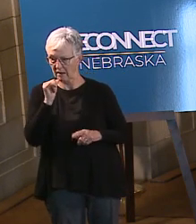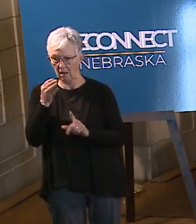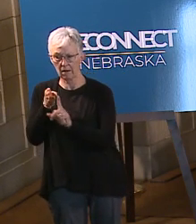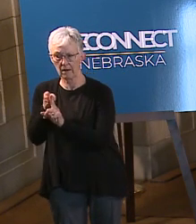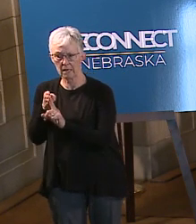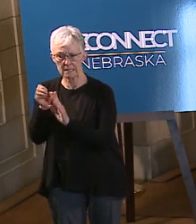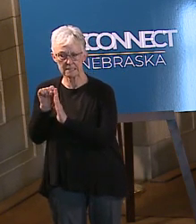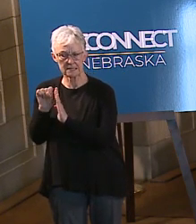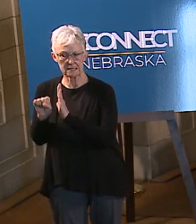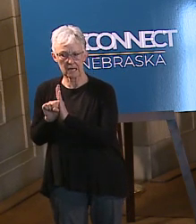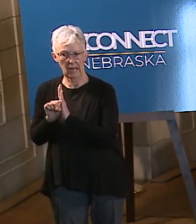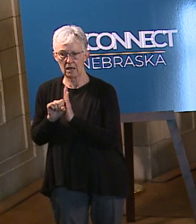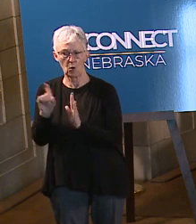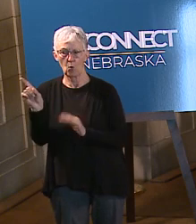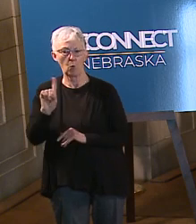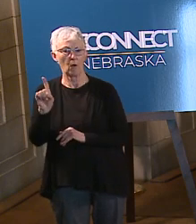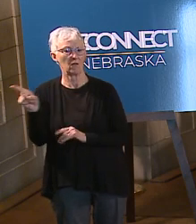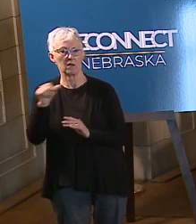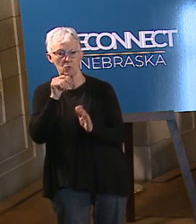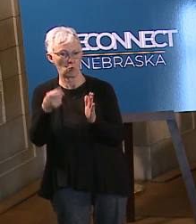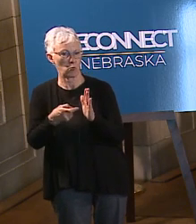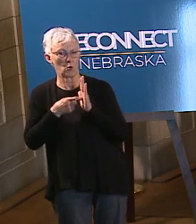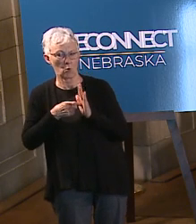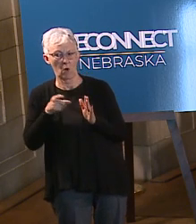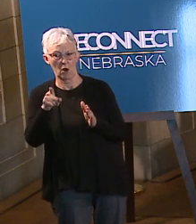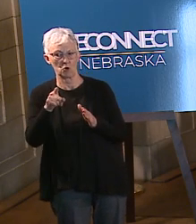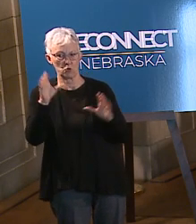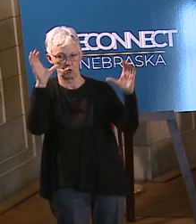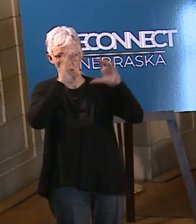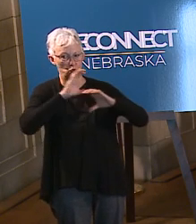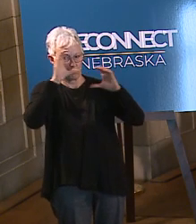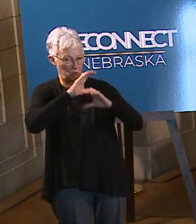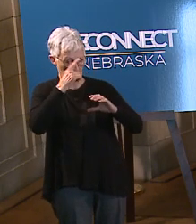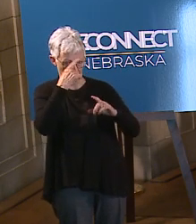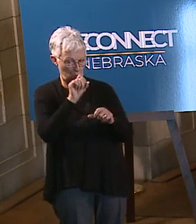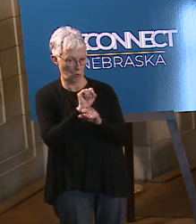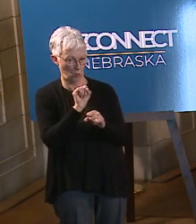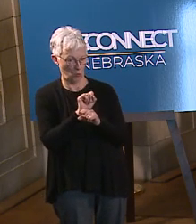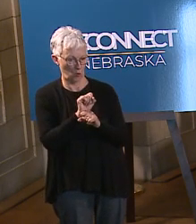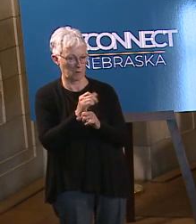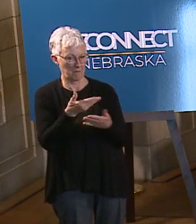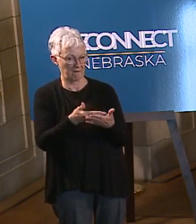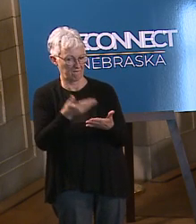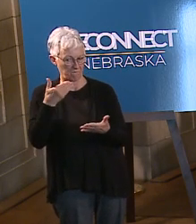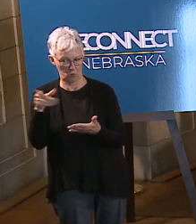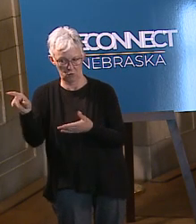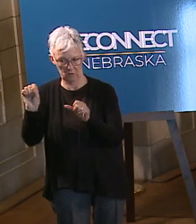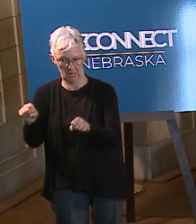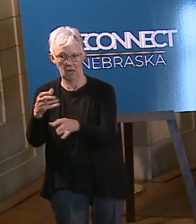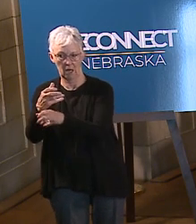REINSTATED THEIR WORK SEARCH, SO IF YOU ARE GOING TO STEAL FROM A STATE, WHY NOT GO TO A STATE